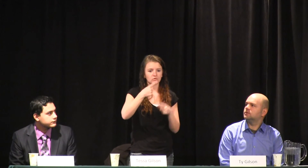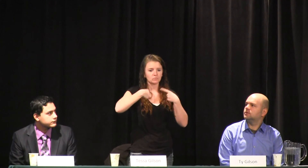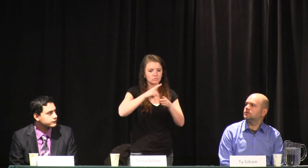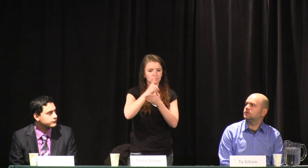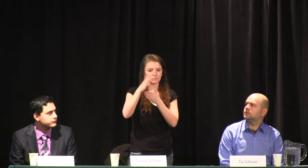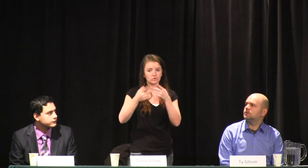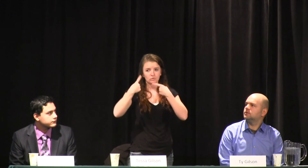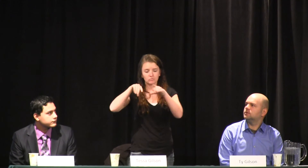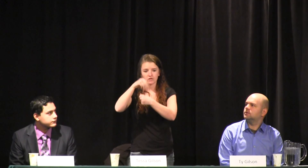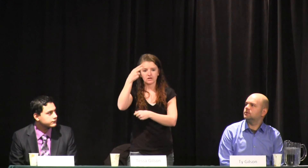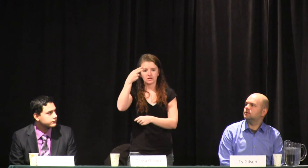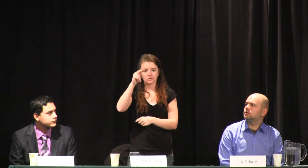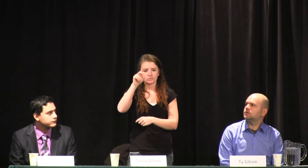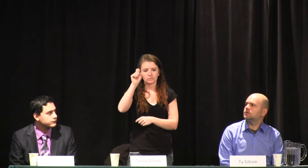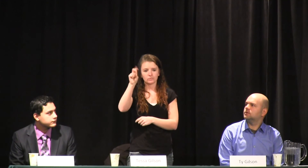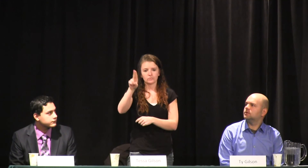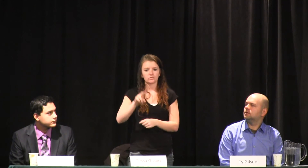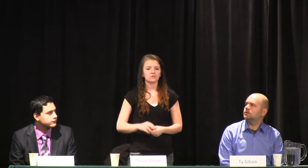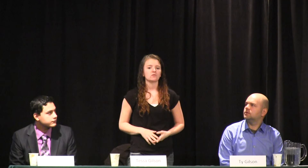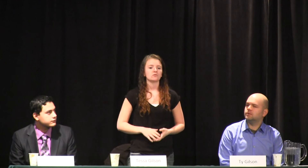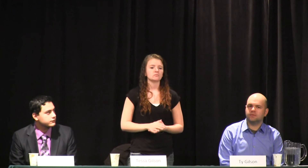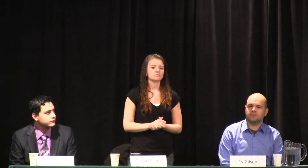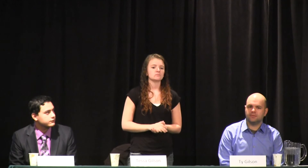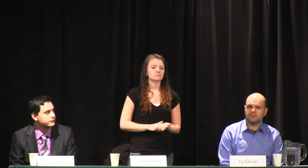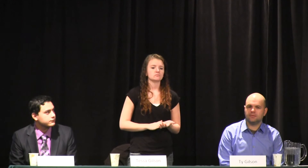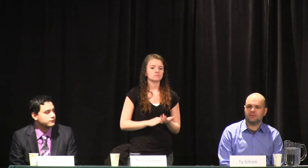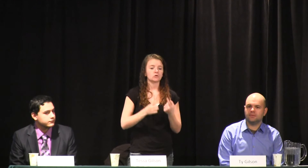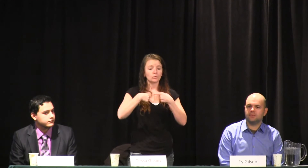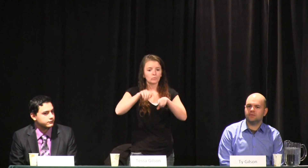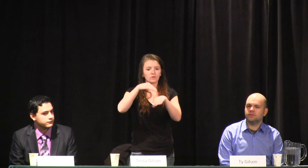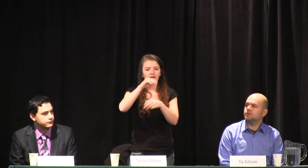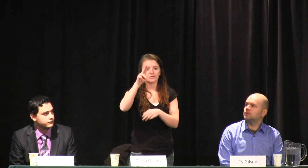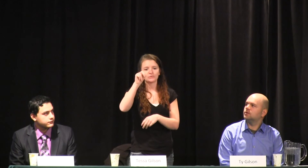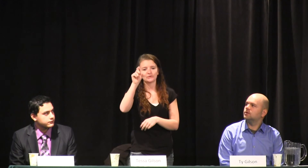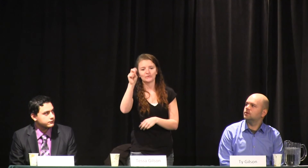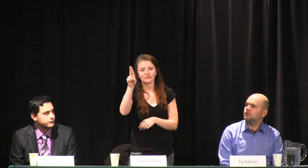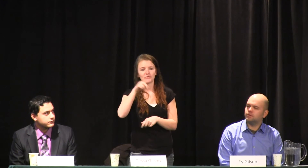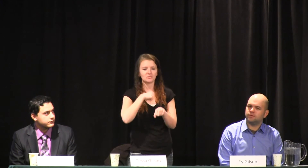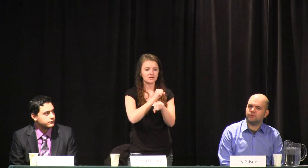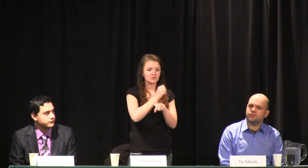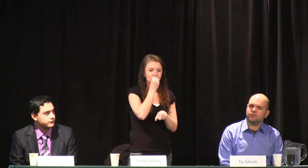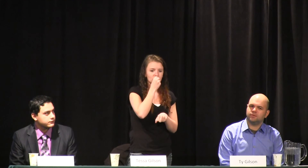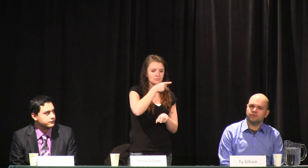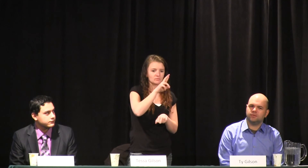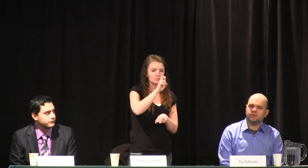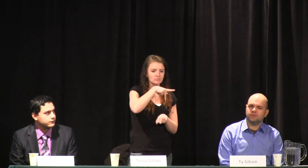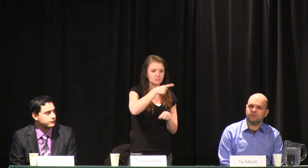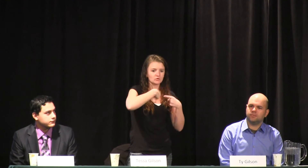then I worked for food prep. When I was at --